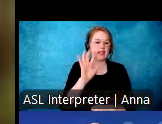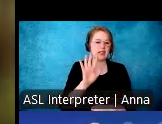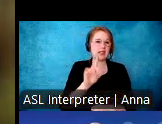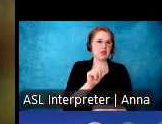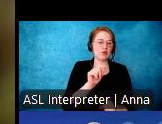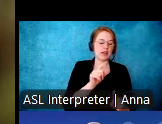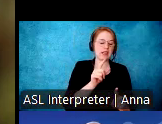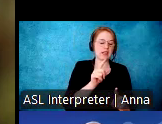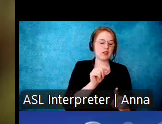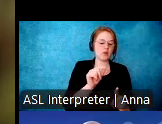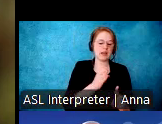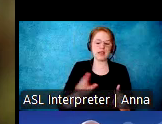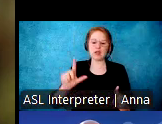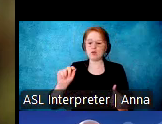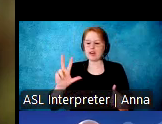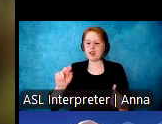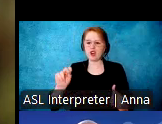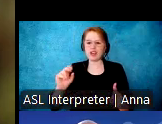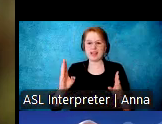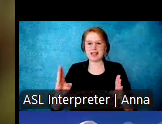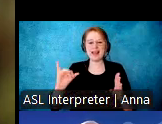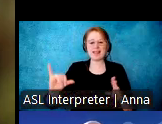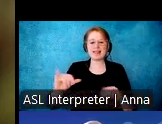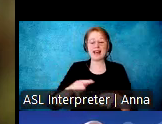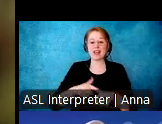and 2030, the long-term care sector nationally will need